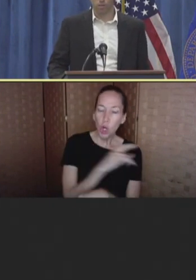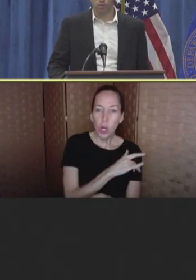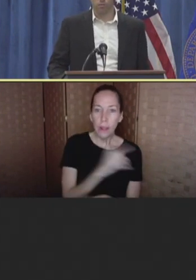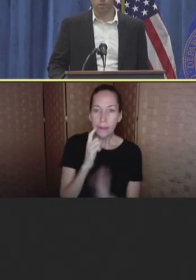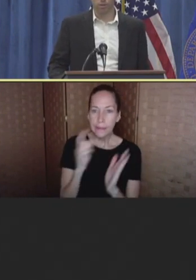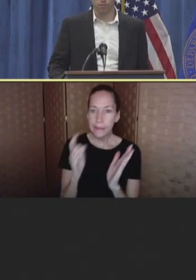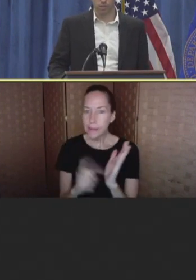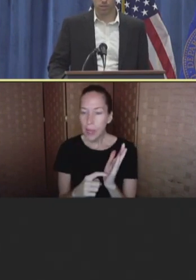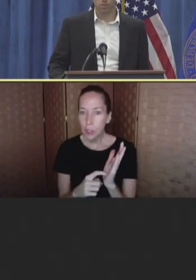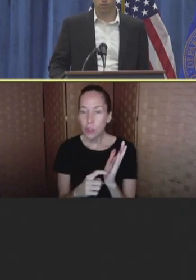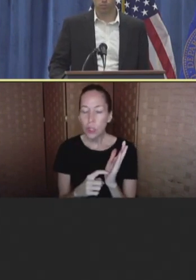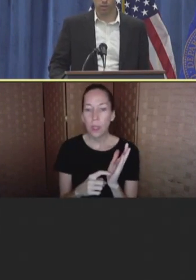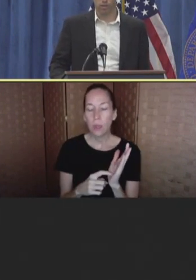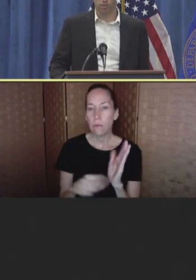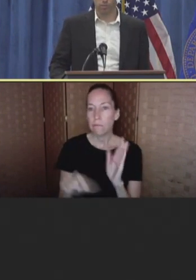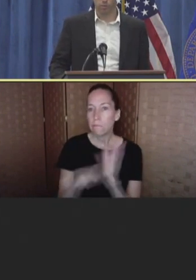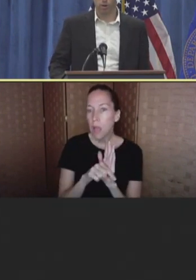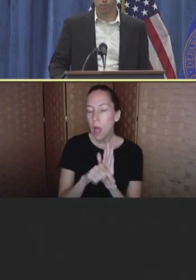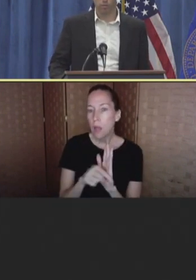of the vaccine [unintelligible] from the COVID.